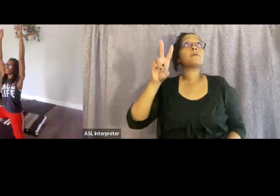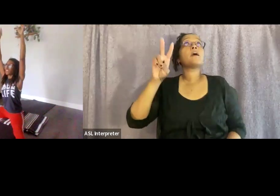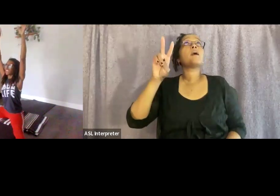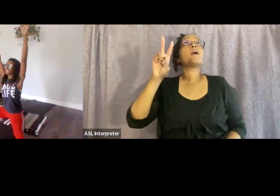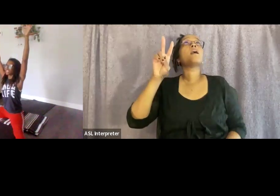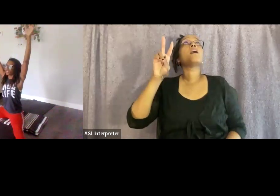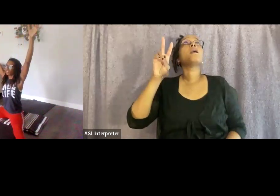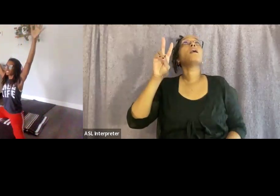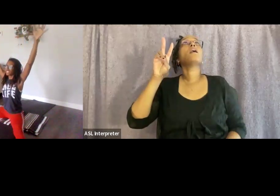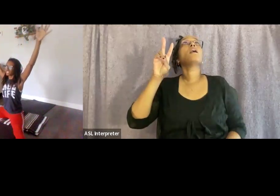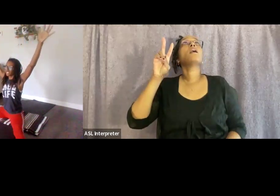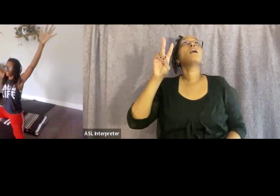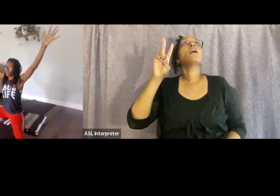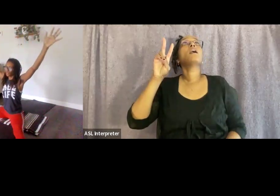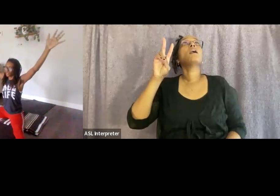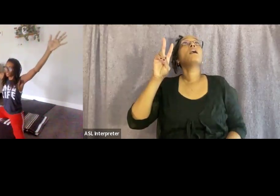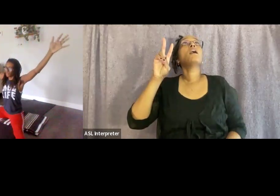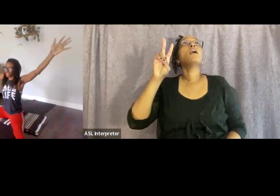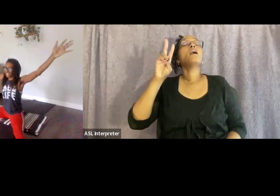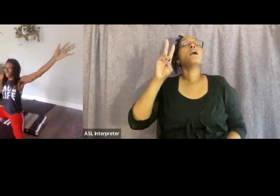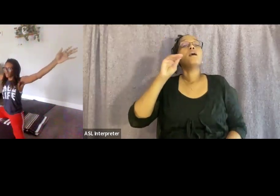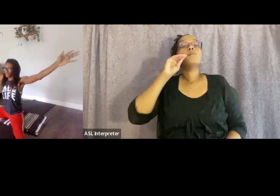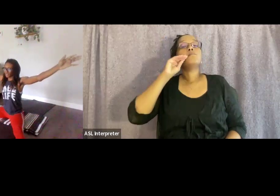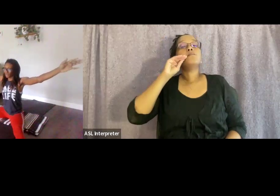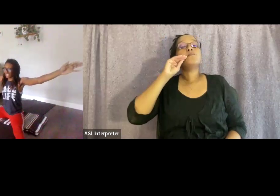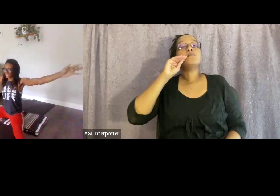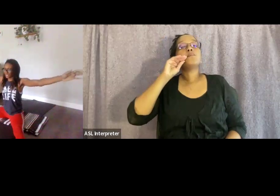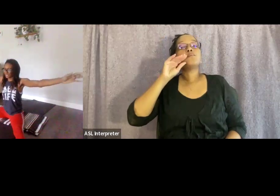And then on your exhale, everything settles, comes down, relaxes.